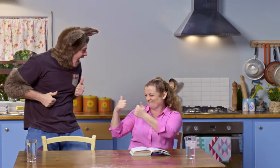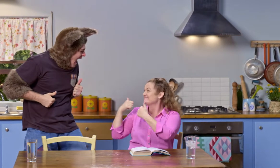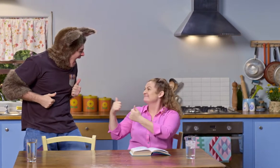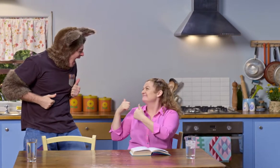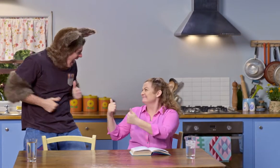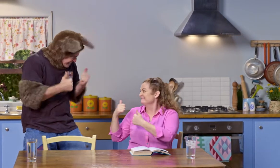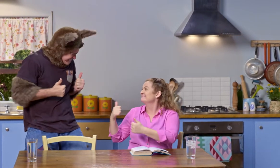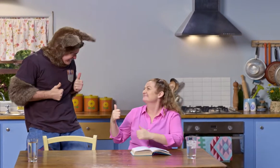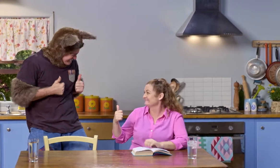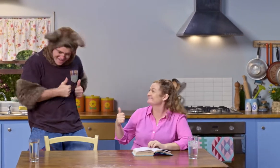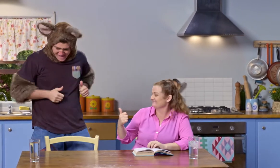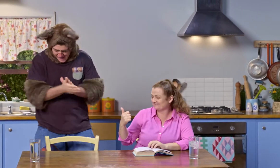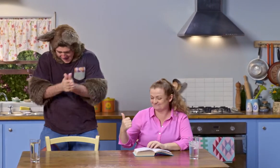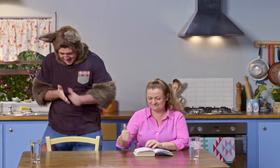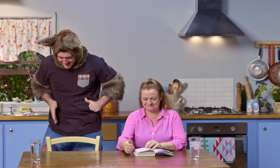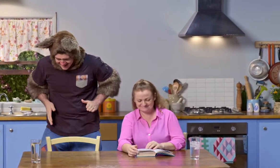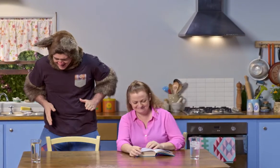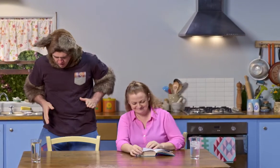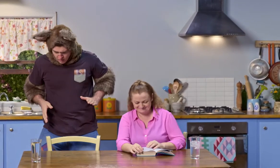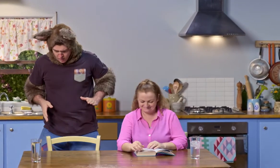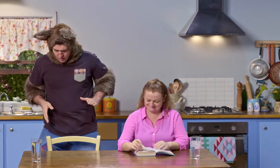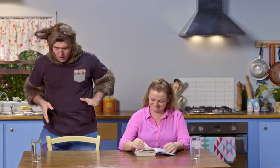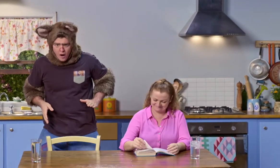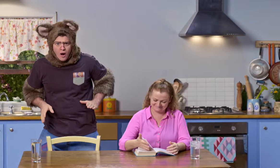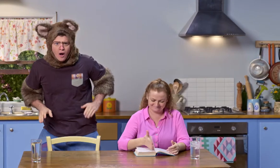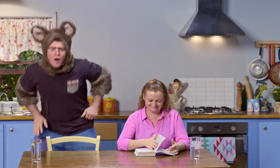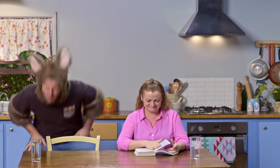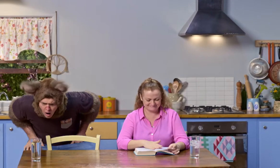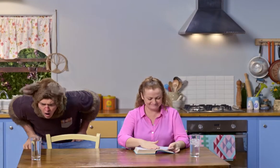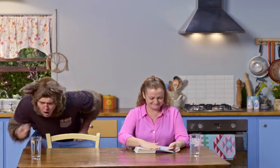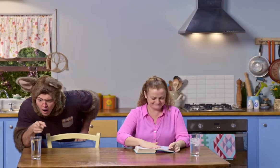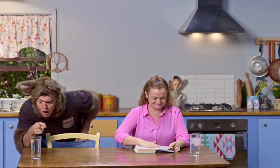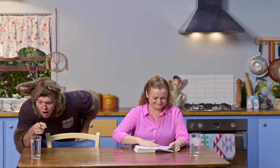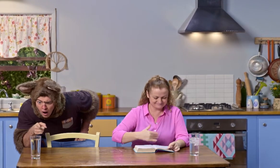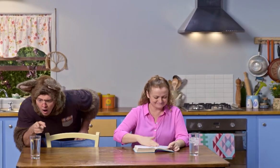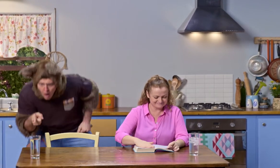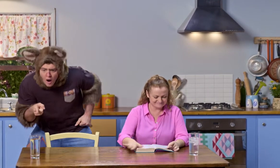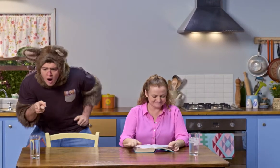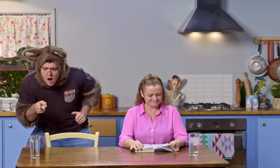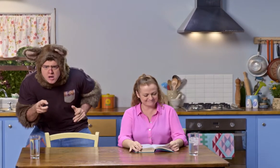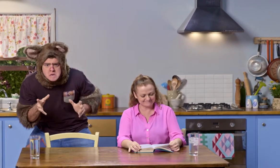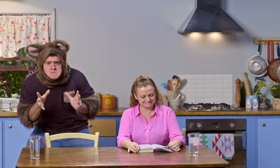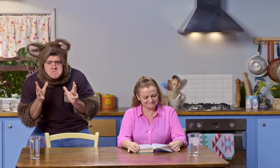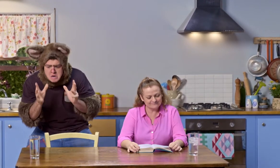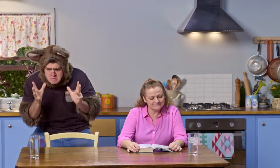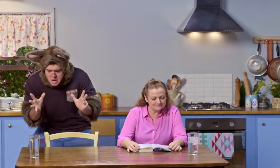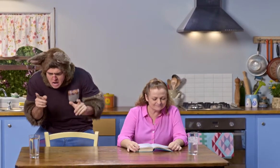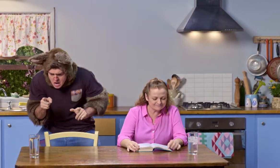OK. Great. Huh? Huh? What?